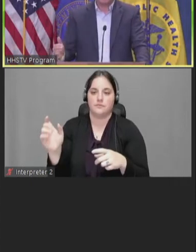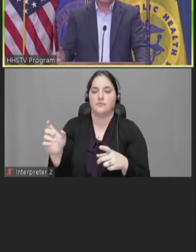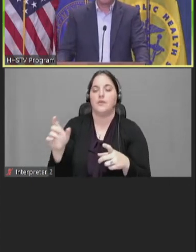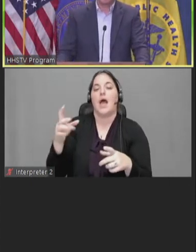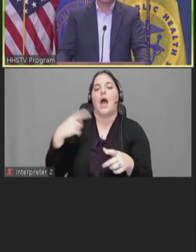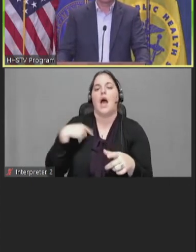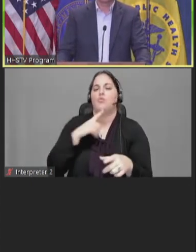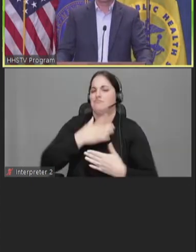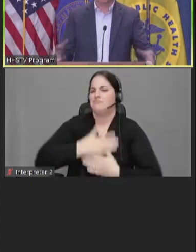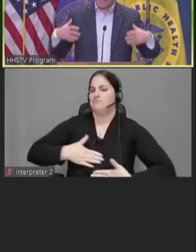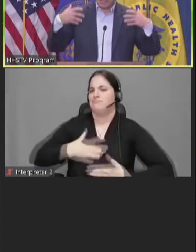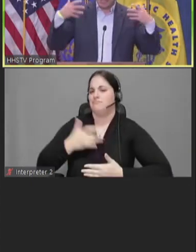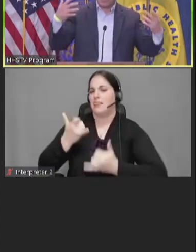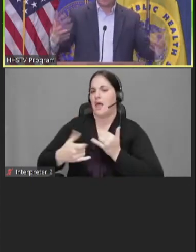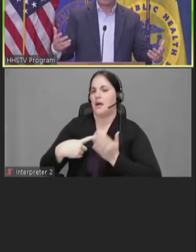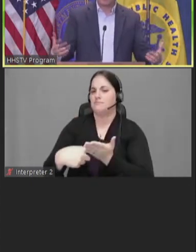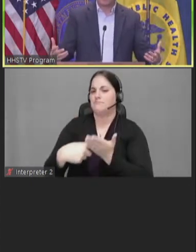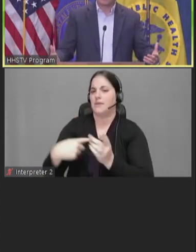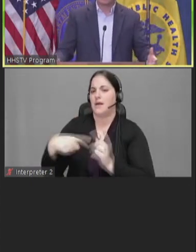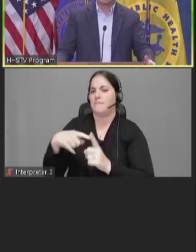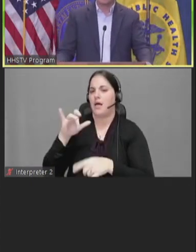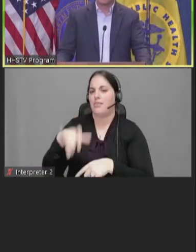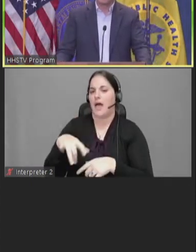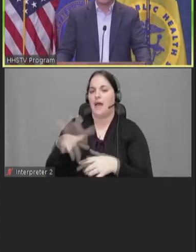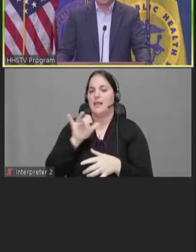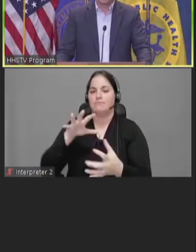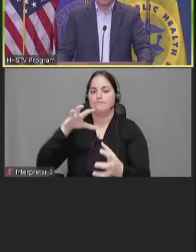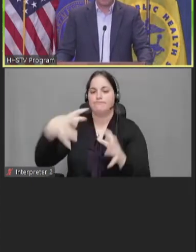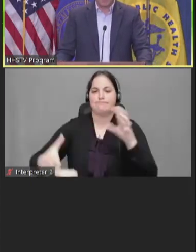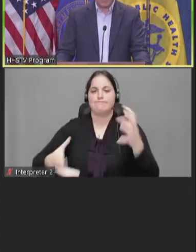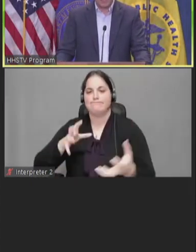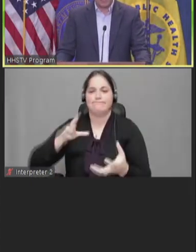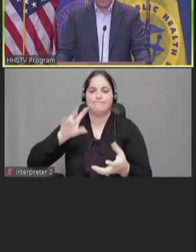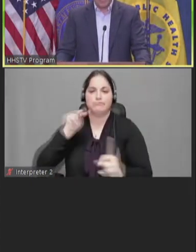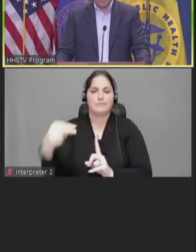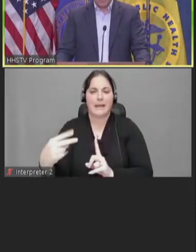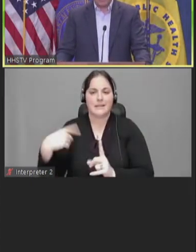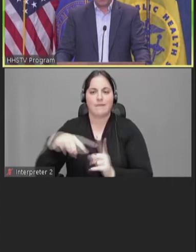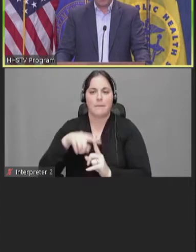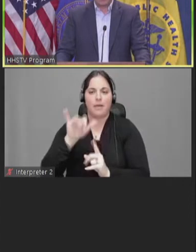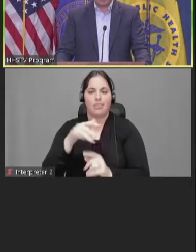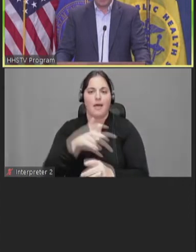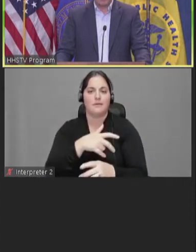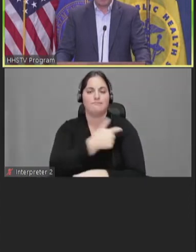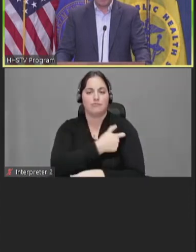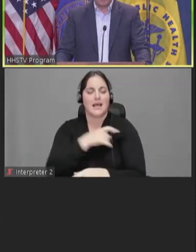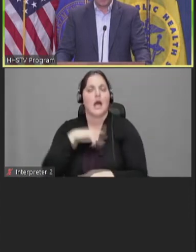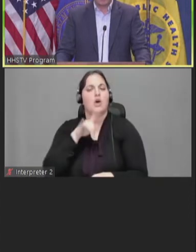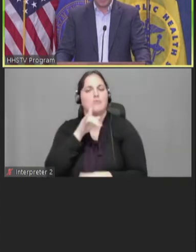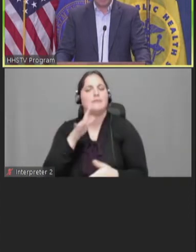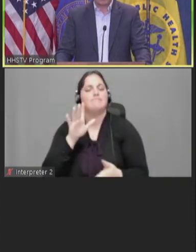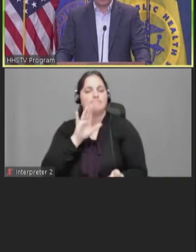on sort of a planetary health perspective on vaccines. And I really believe in that as well,